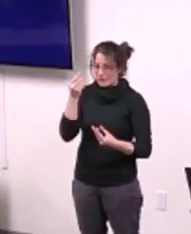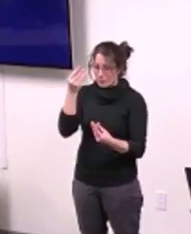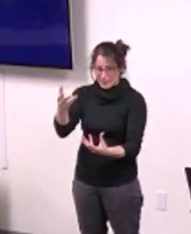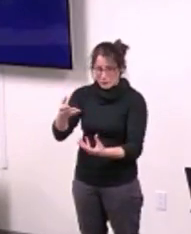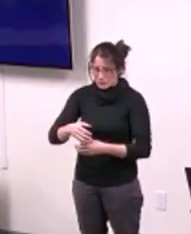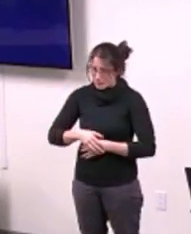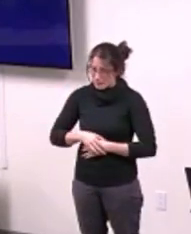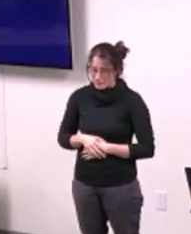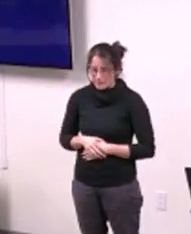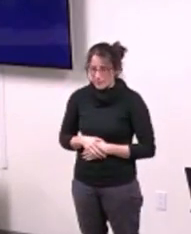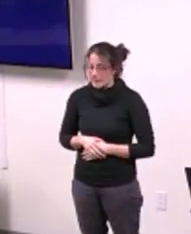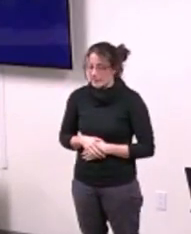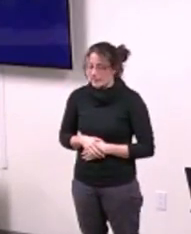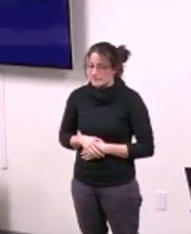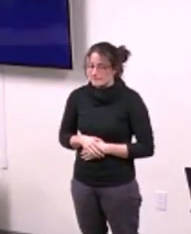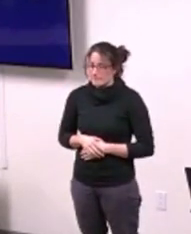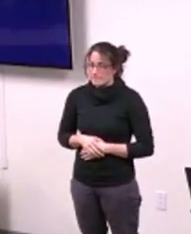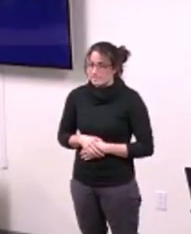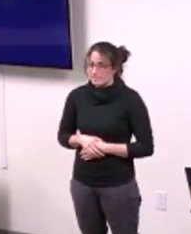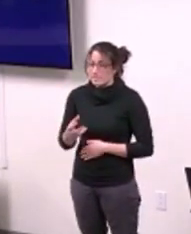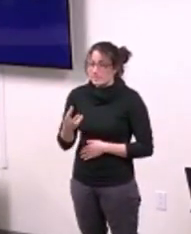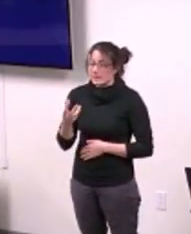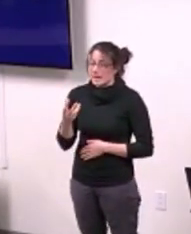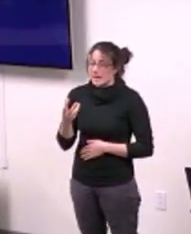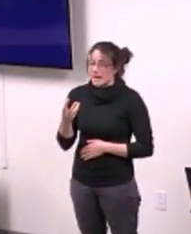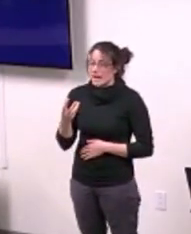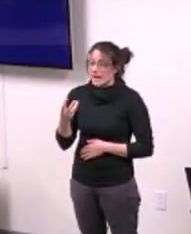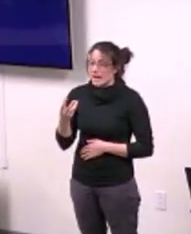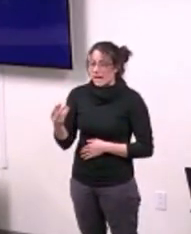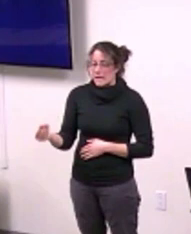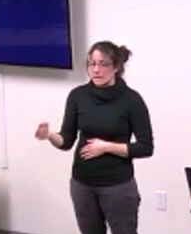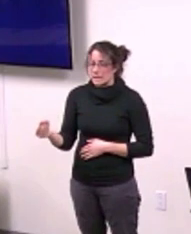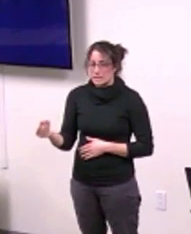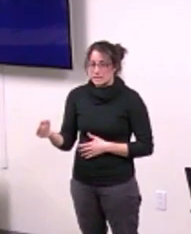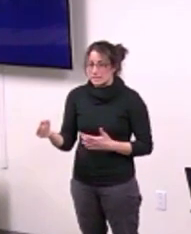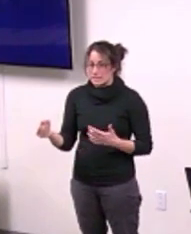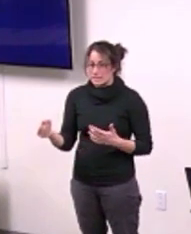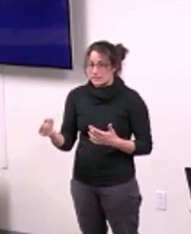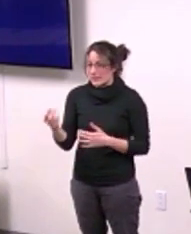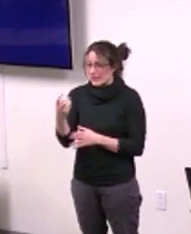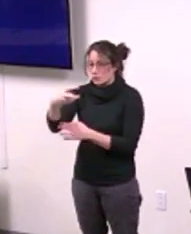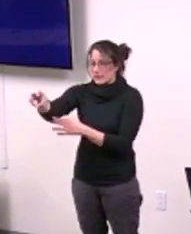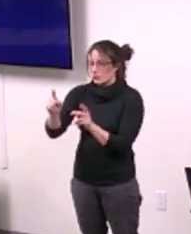And you know they transfer people randomly.